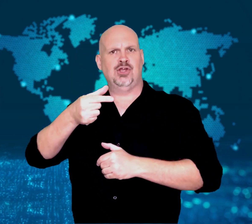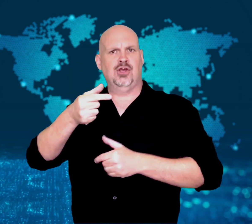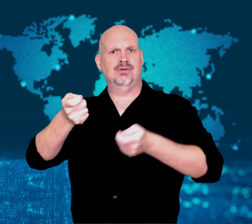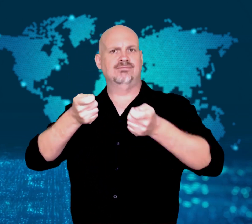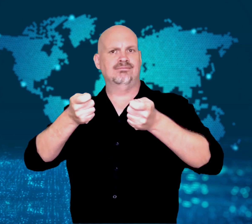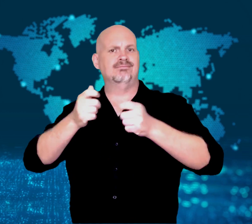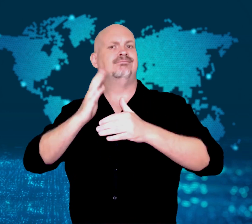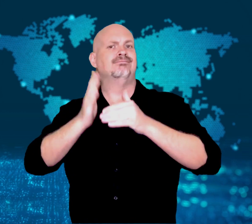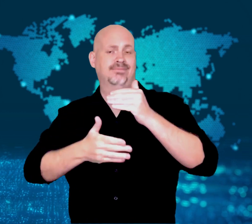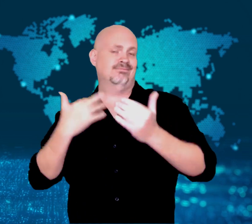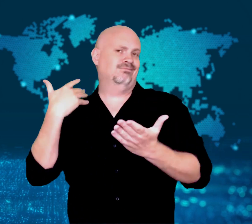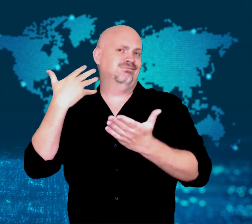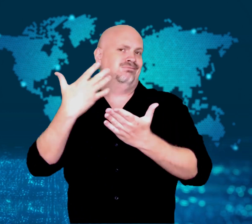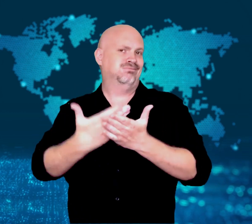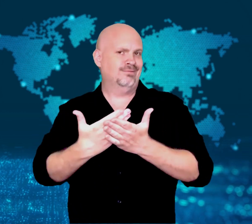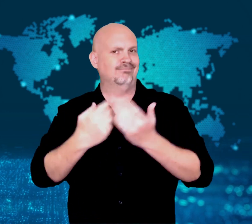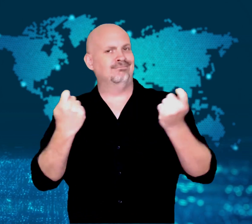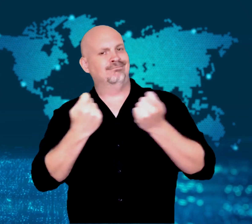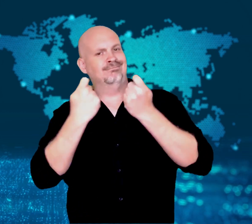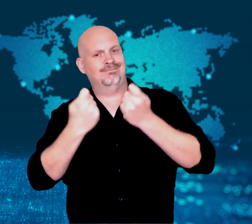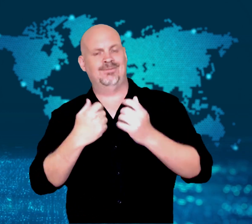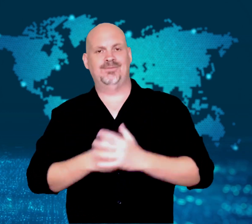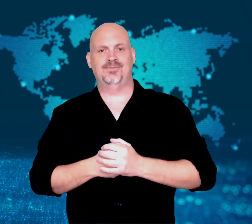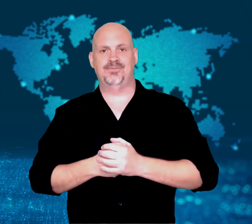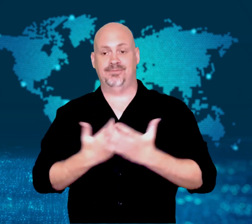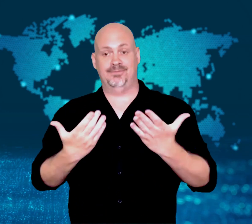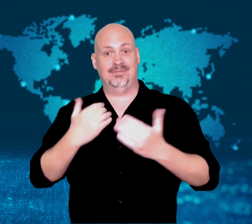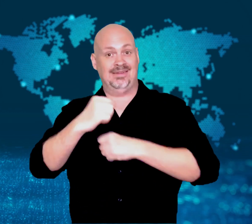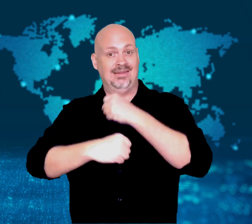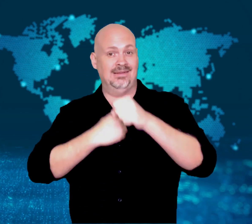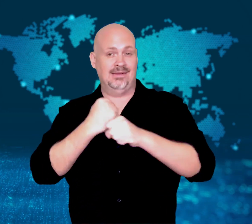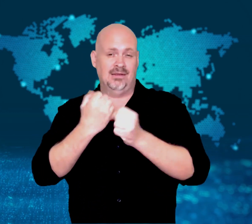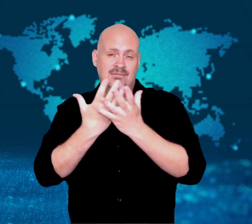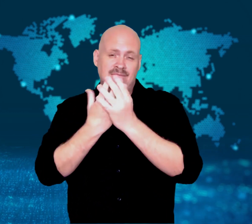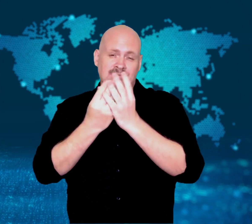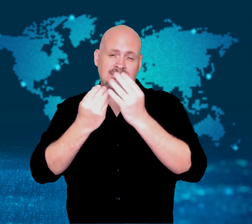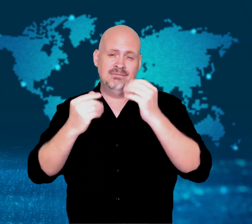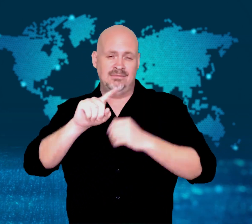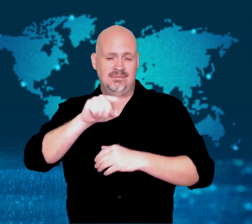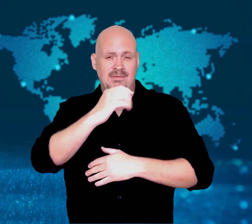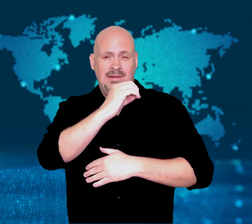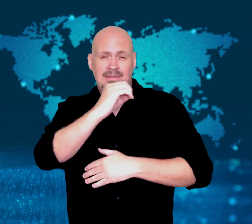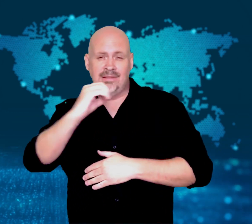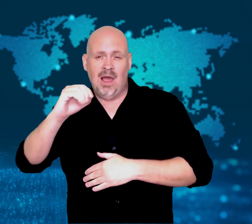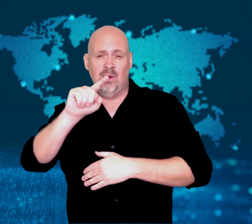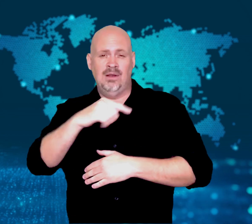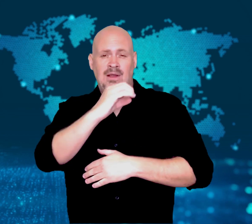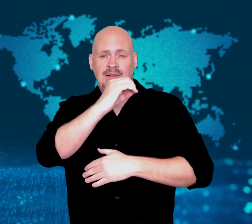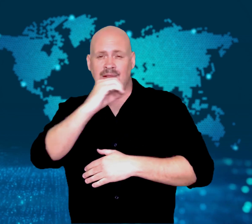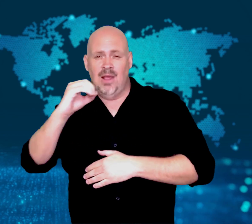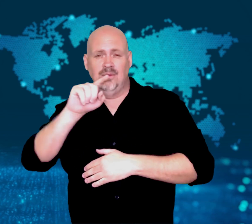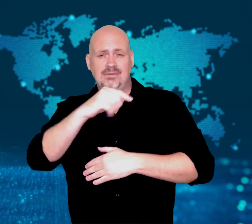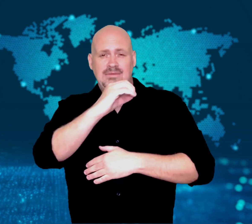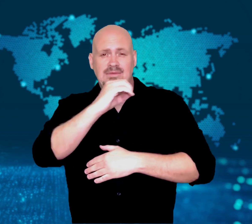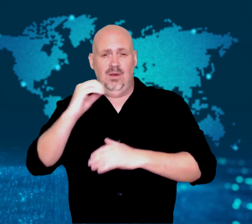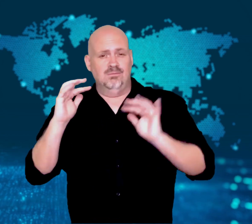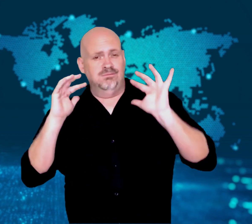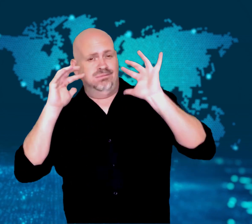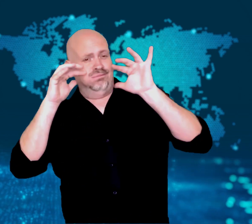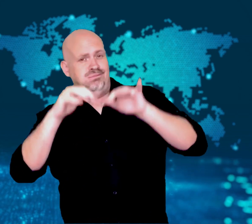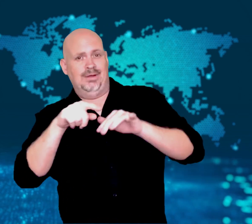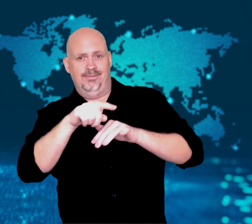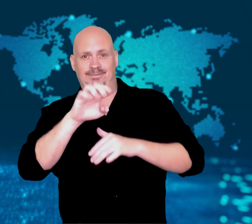in the city's main stadium when violence broke out.